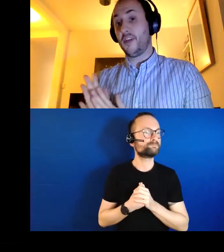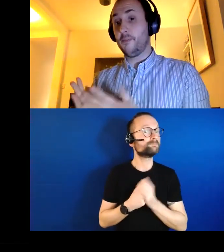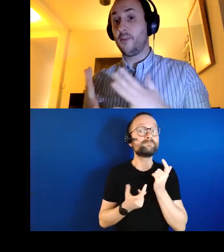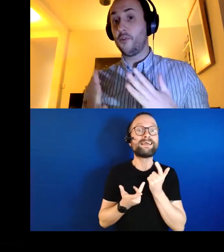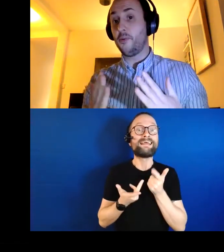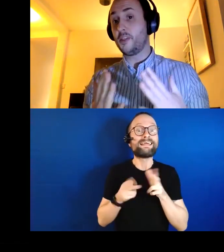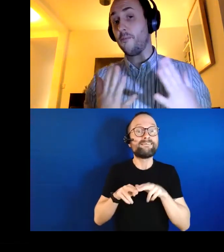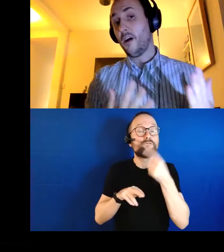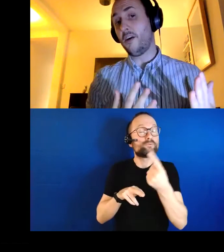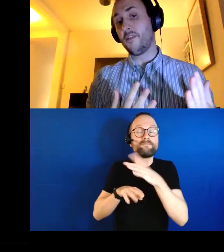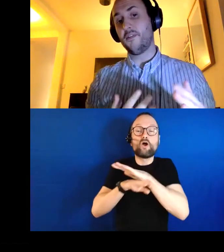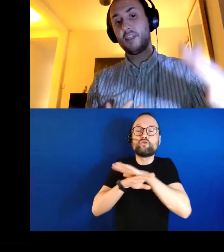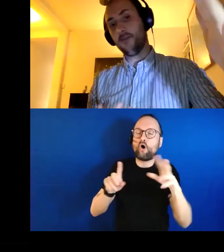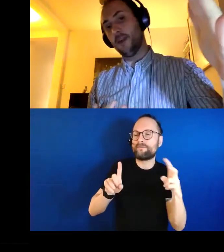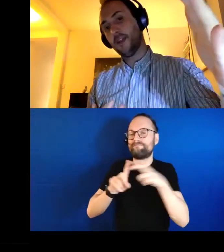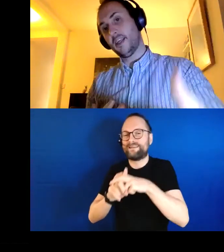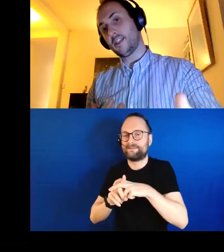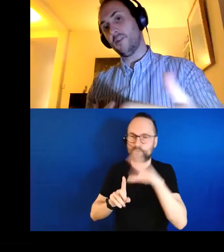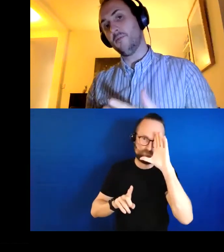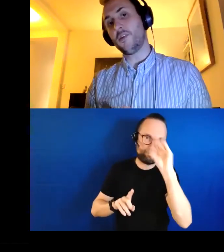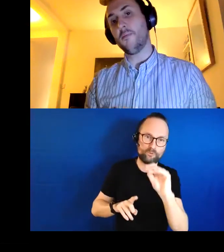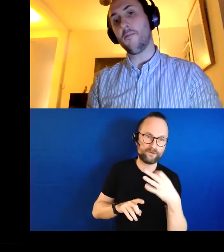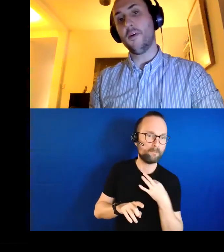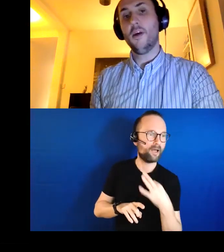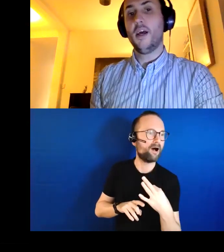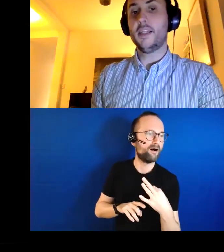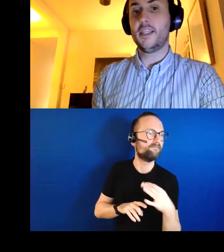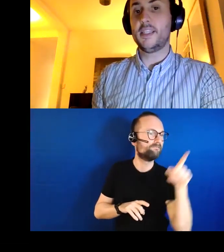They're a selection of the questions that will come up.